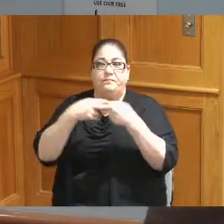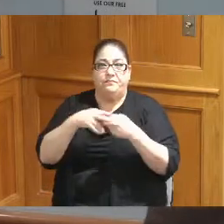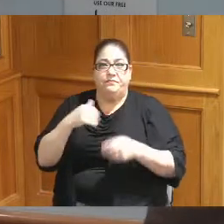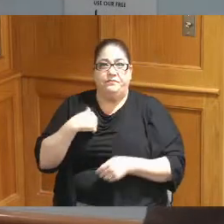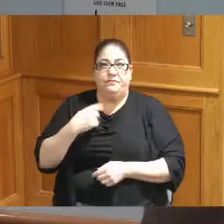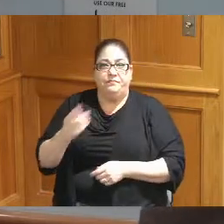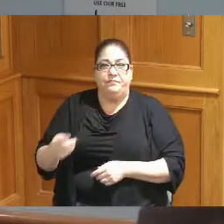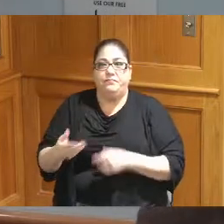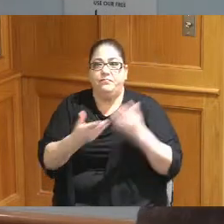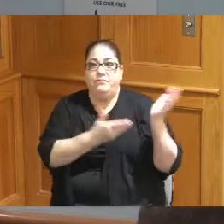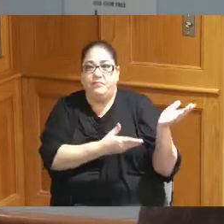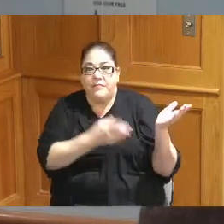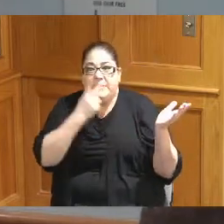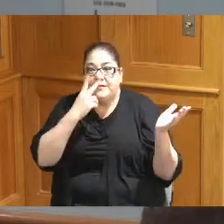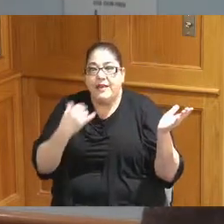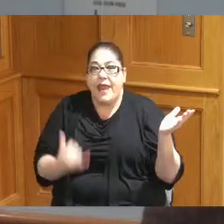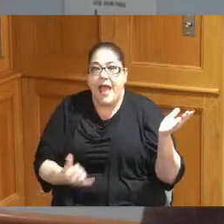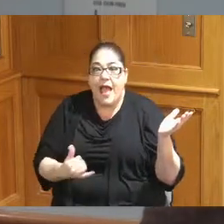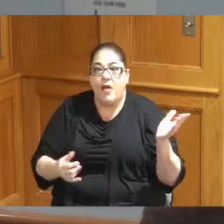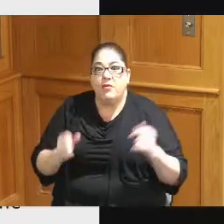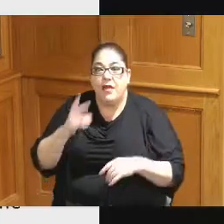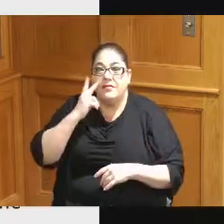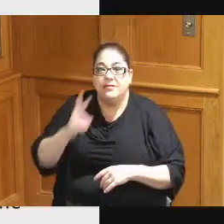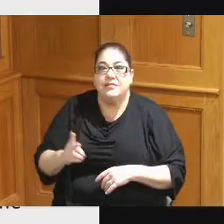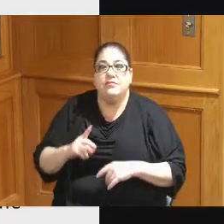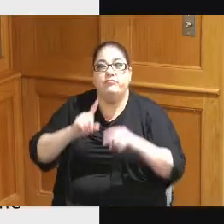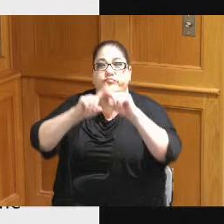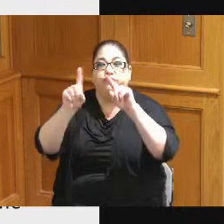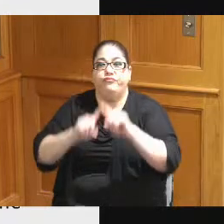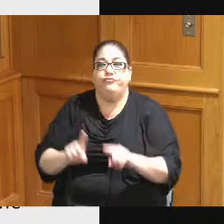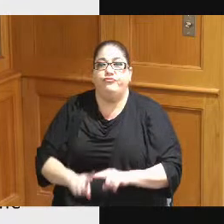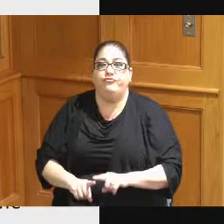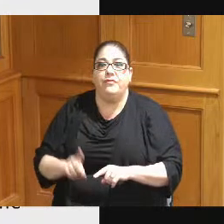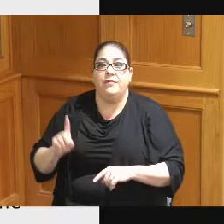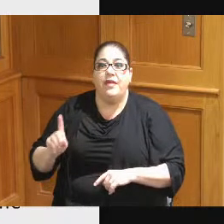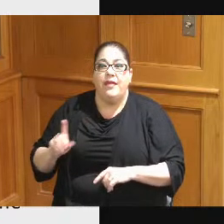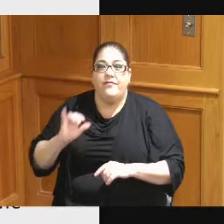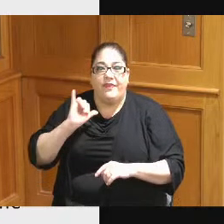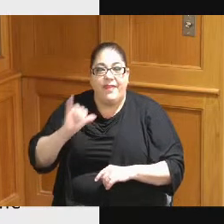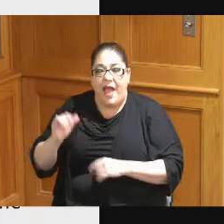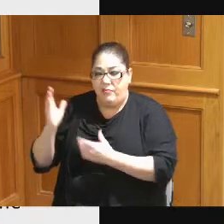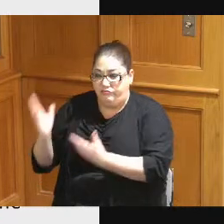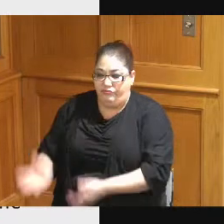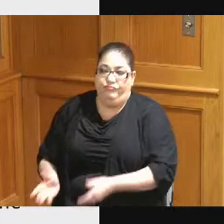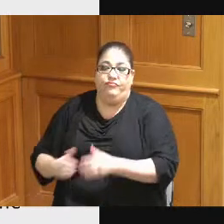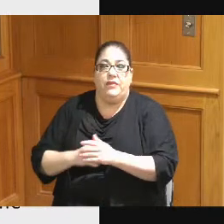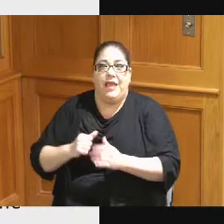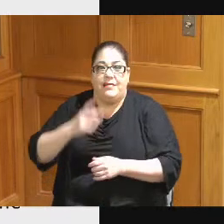you is a couple different ways that I describe what our job is but I think the most significant